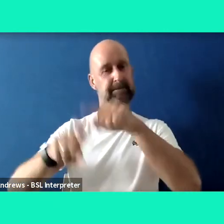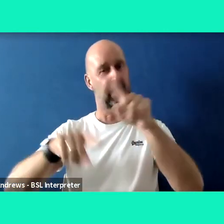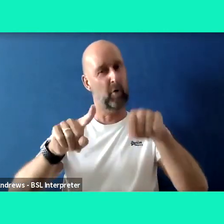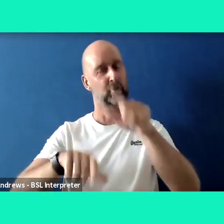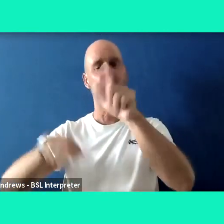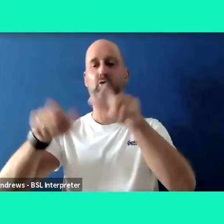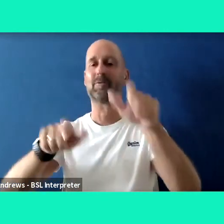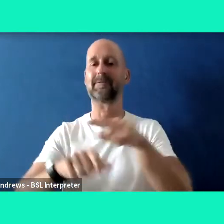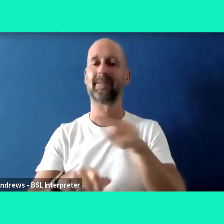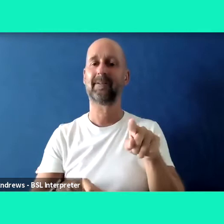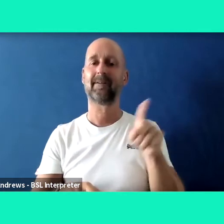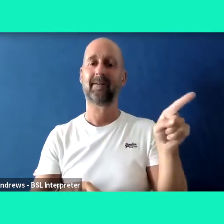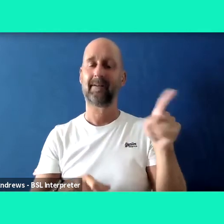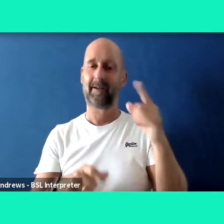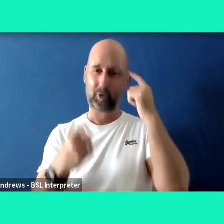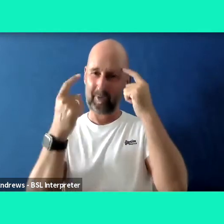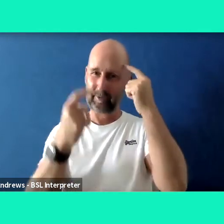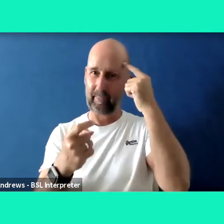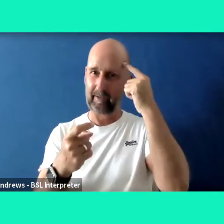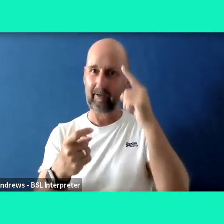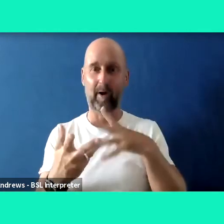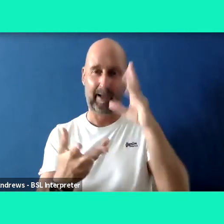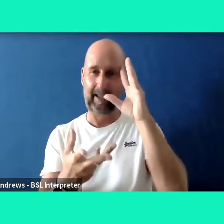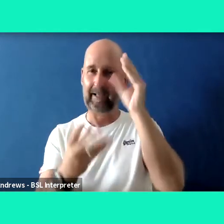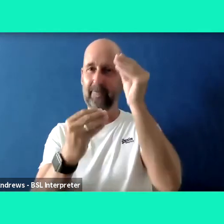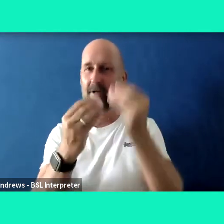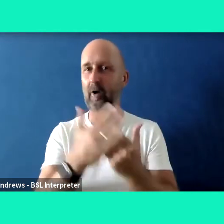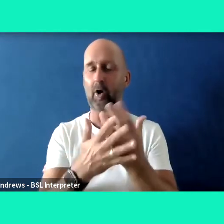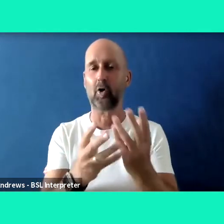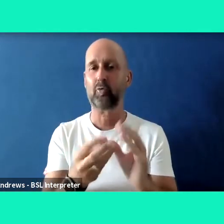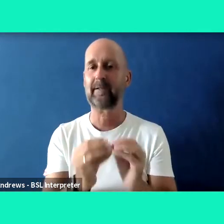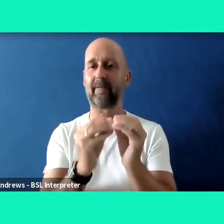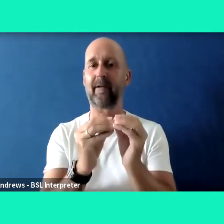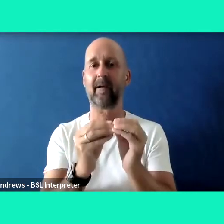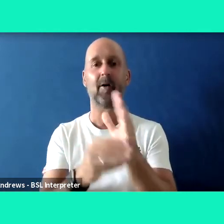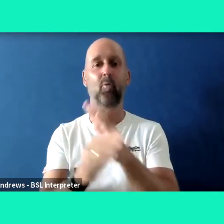the critical thinking required for innovative and creative thinking will be made obsolete – how can